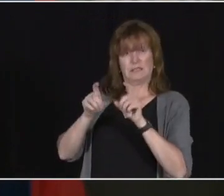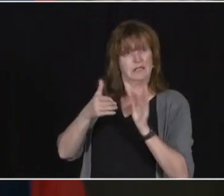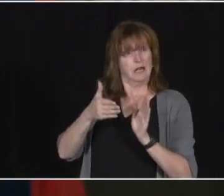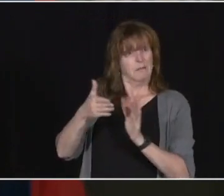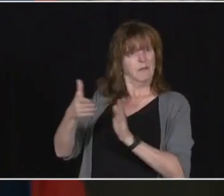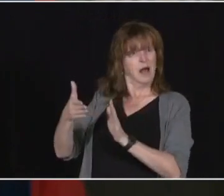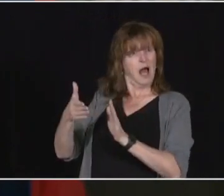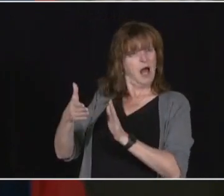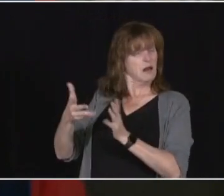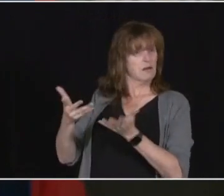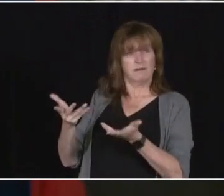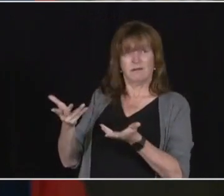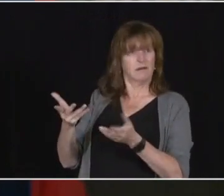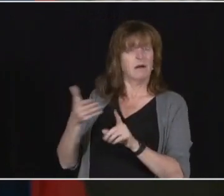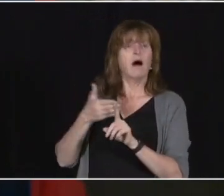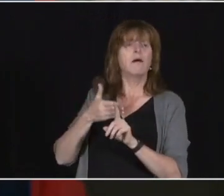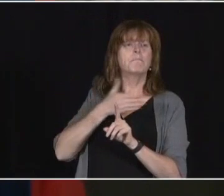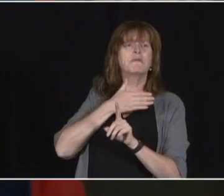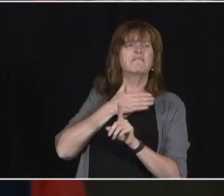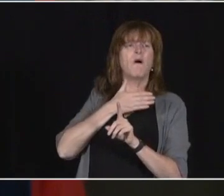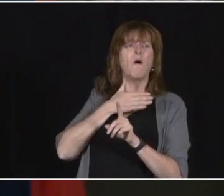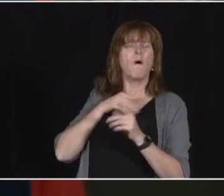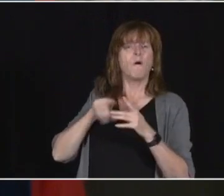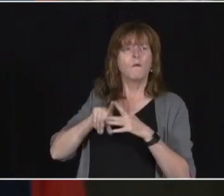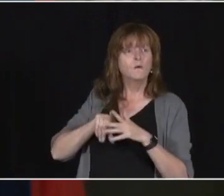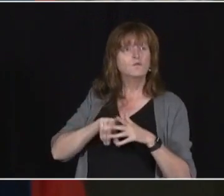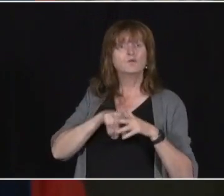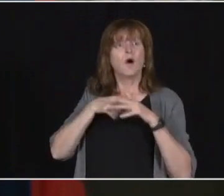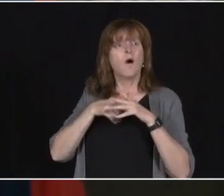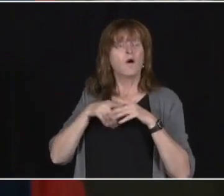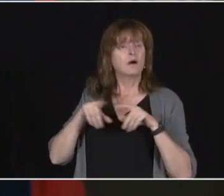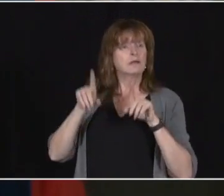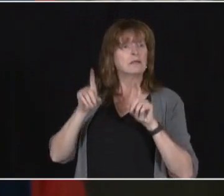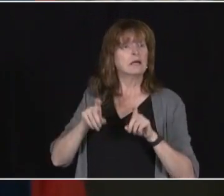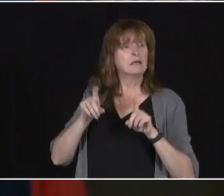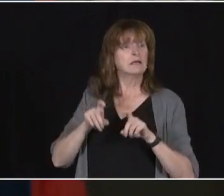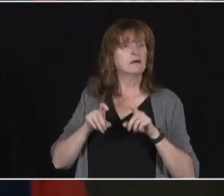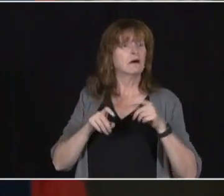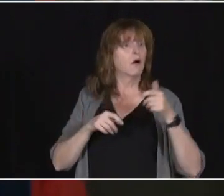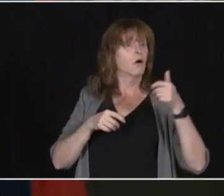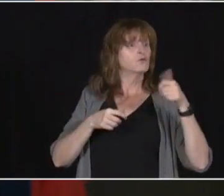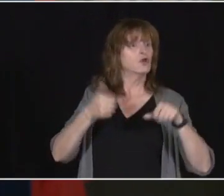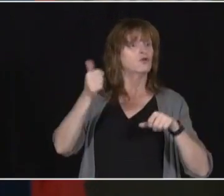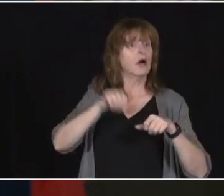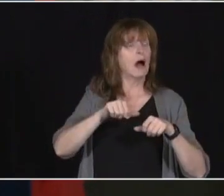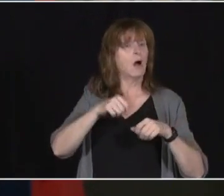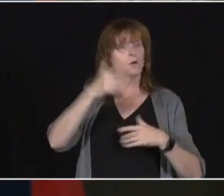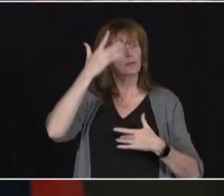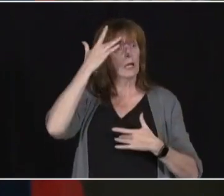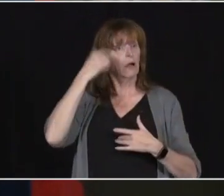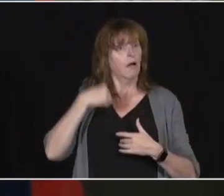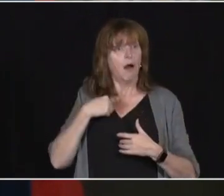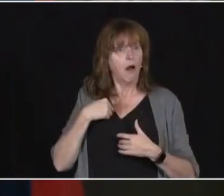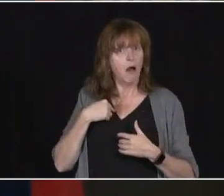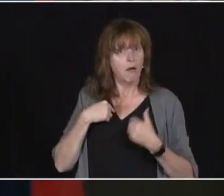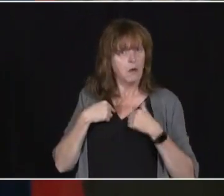views of people across the province about being able to get a test and in fact, people think they cannot get a test.